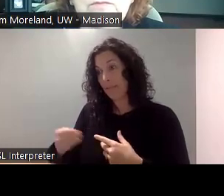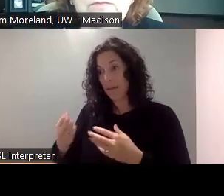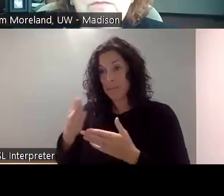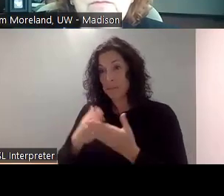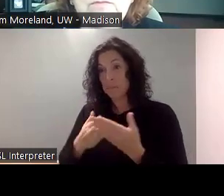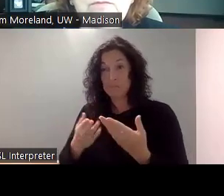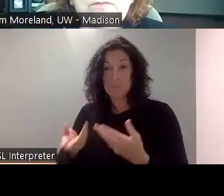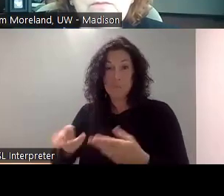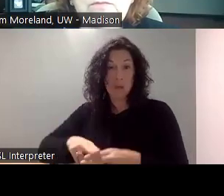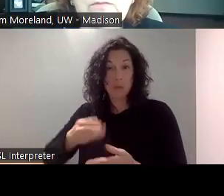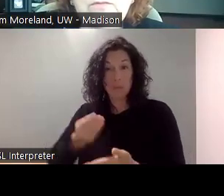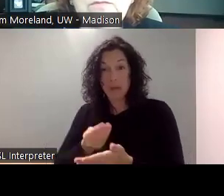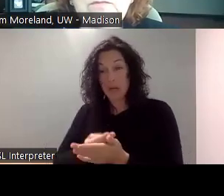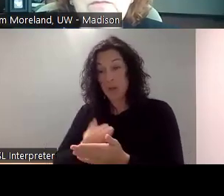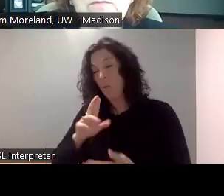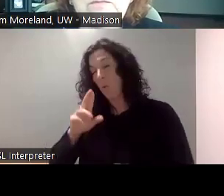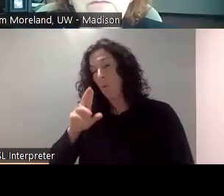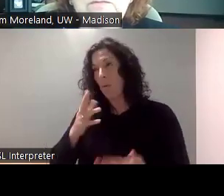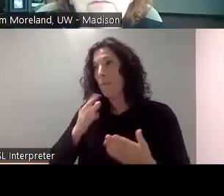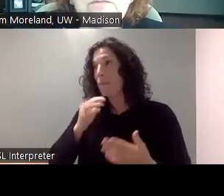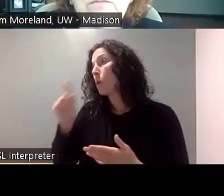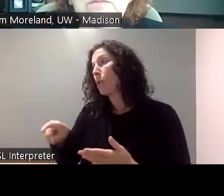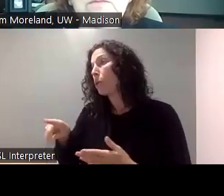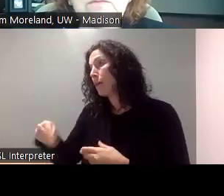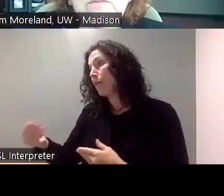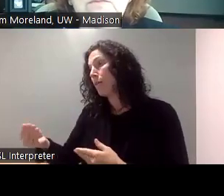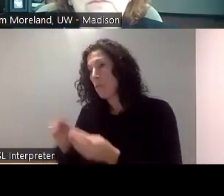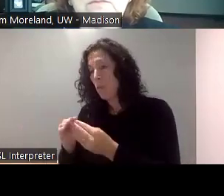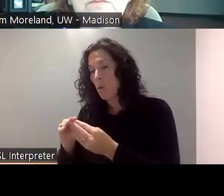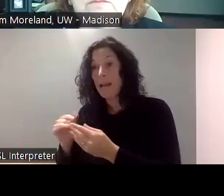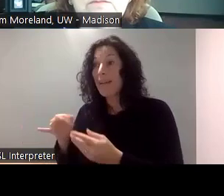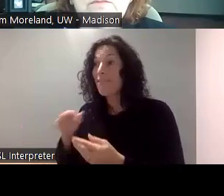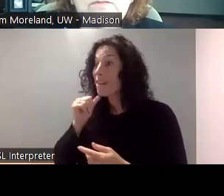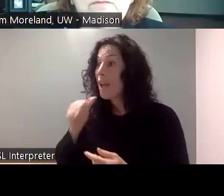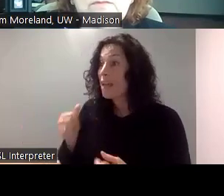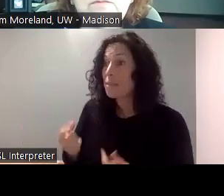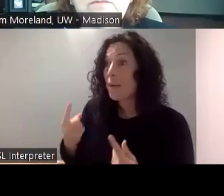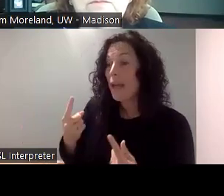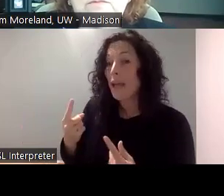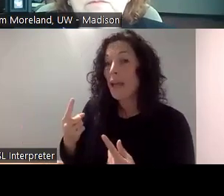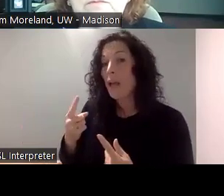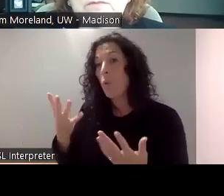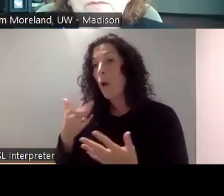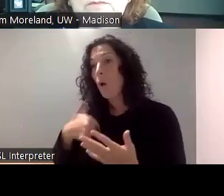or we don't need to give them more money if they didn't spend the amount we had forecasted for the first month.